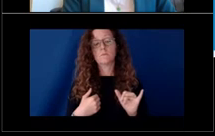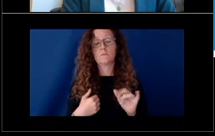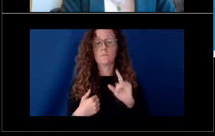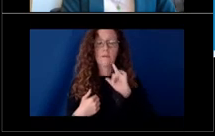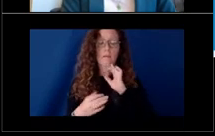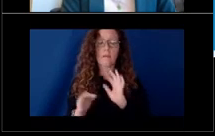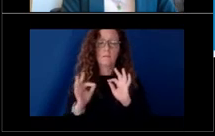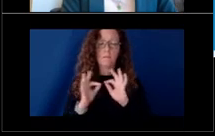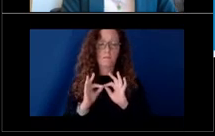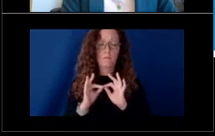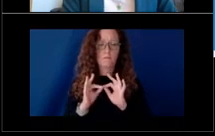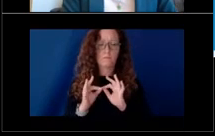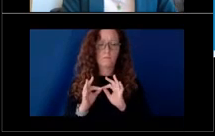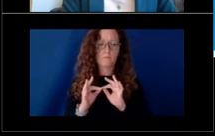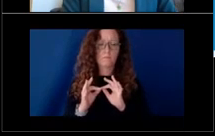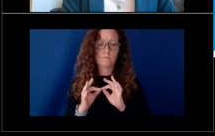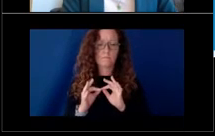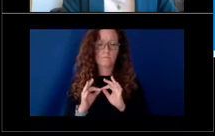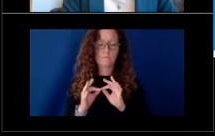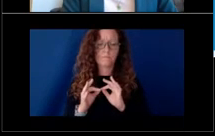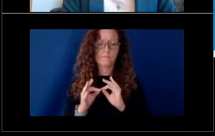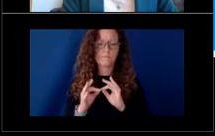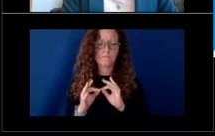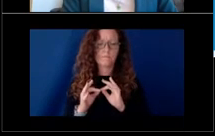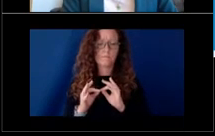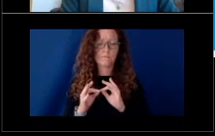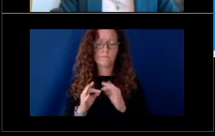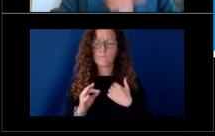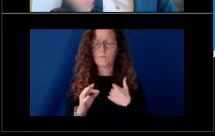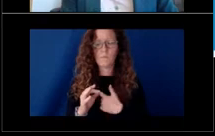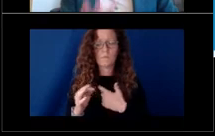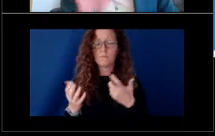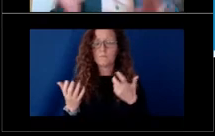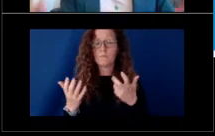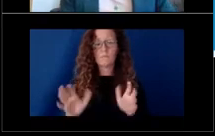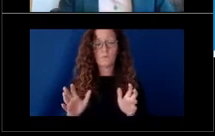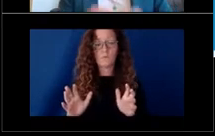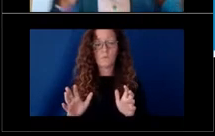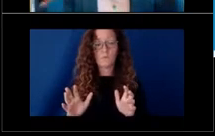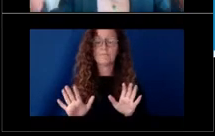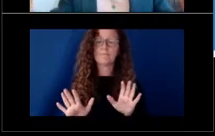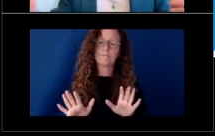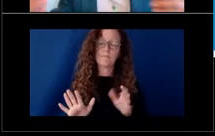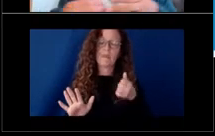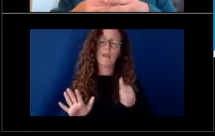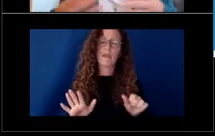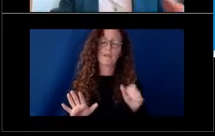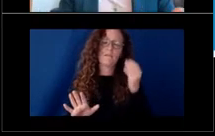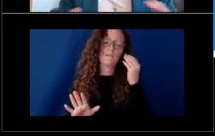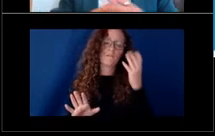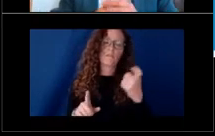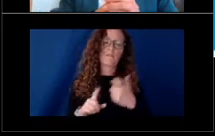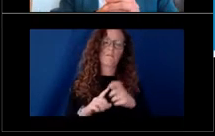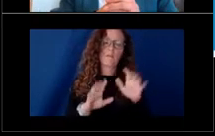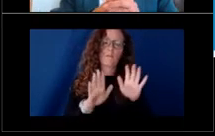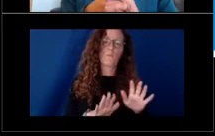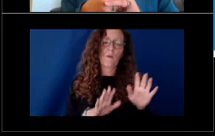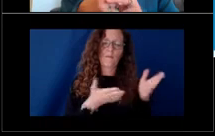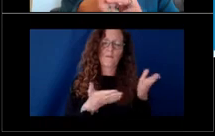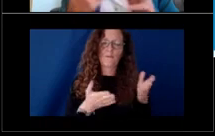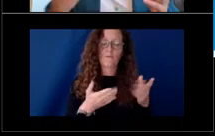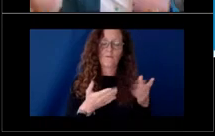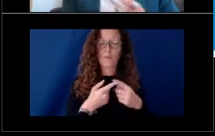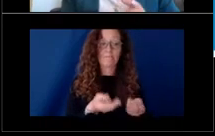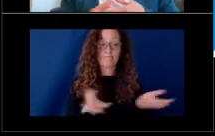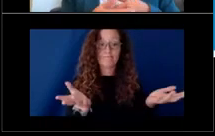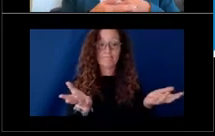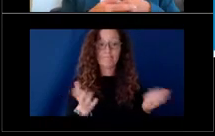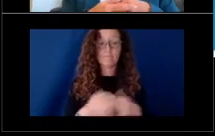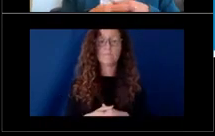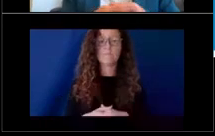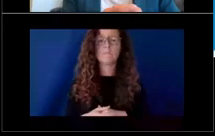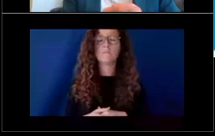is we don't want any information that the weather service issues, when there is hazardous